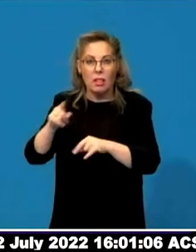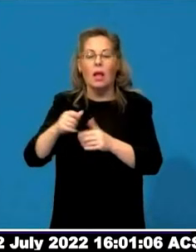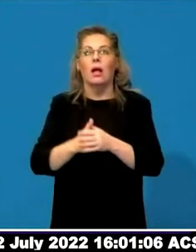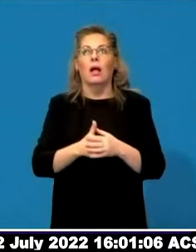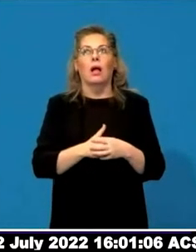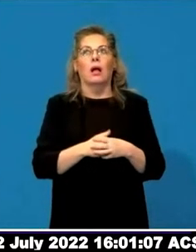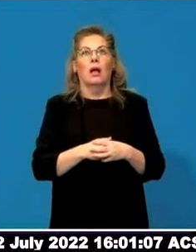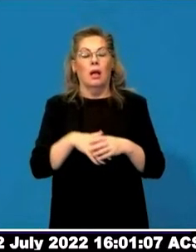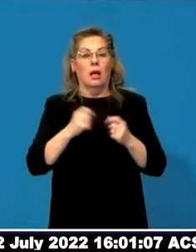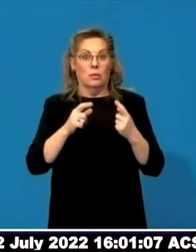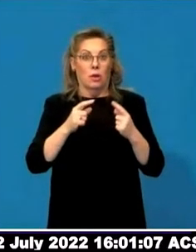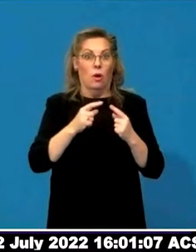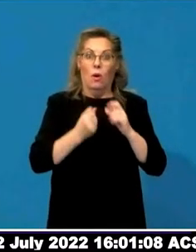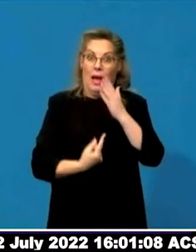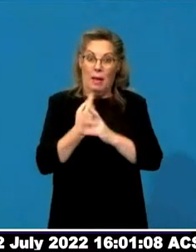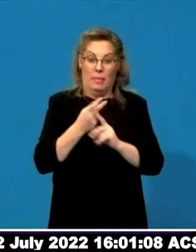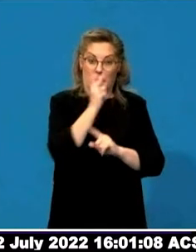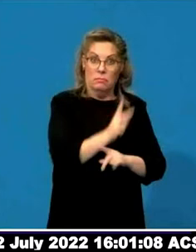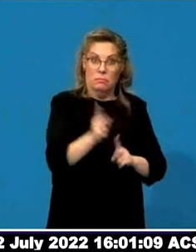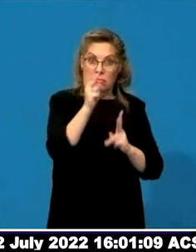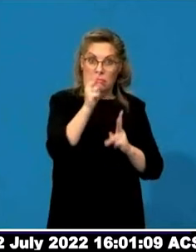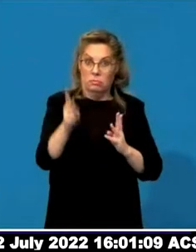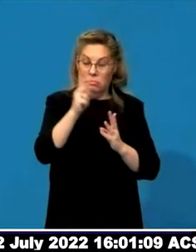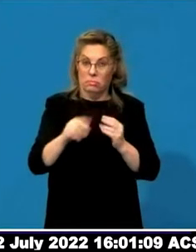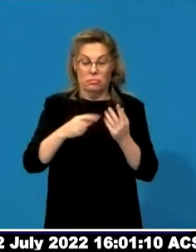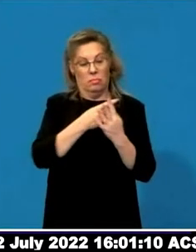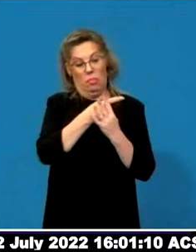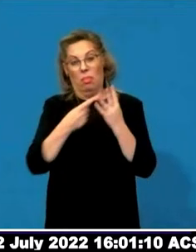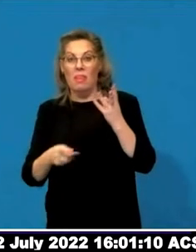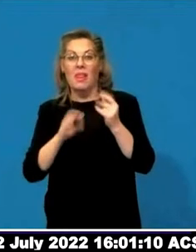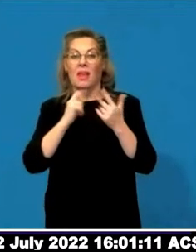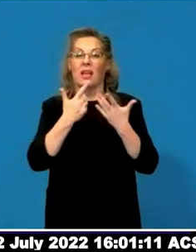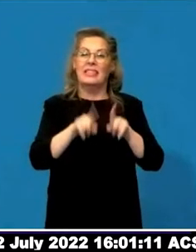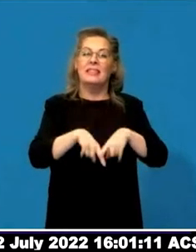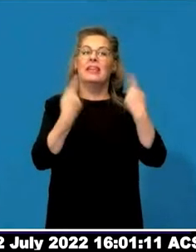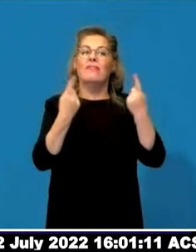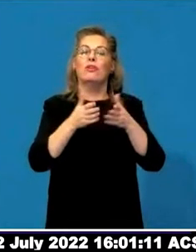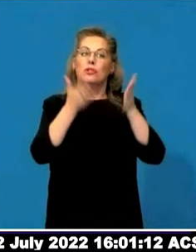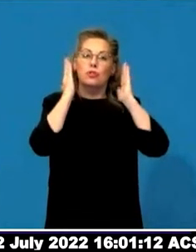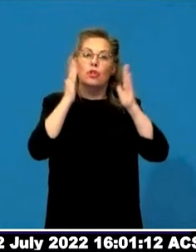we went to Weipa church rally. He got sick there.